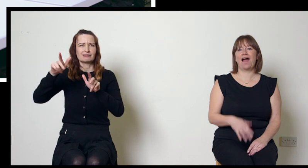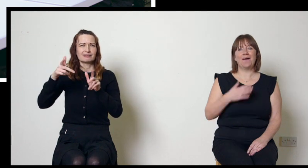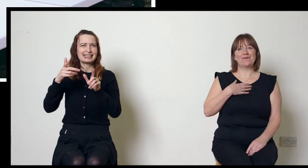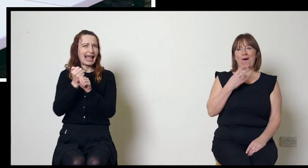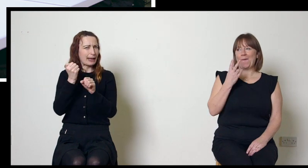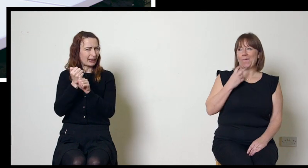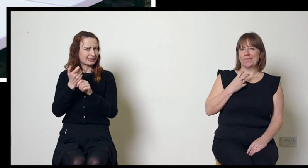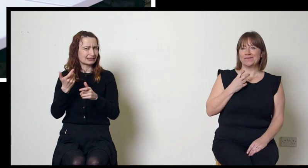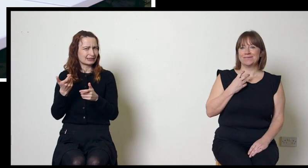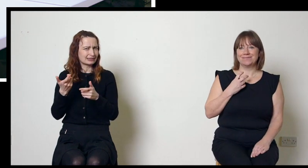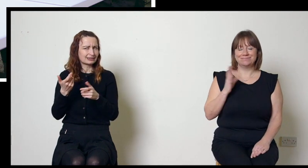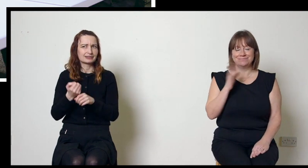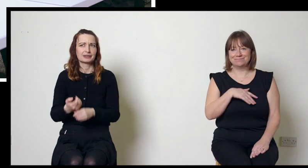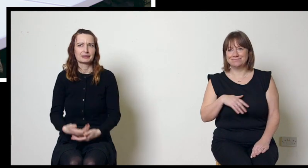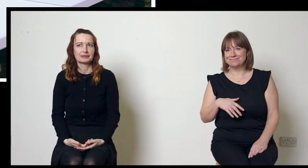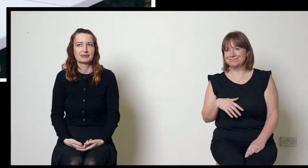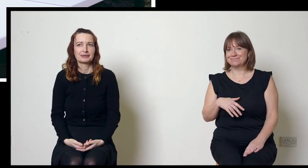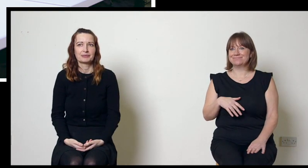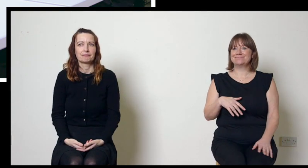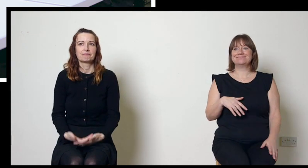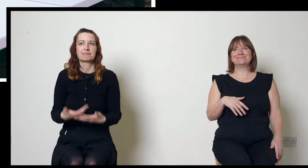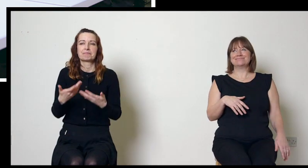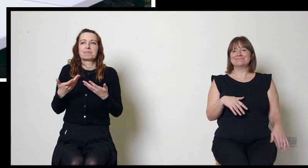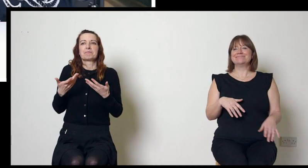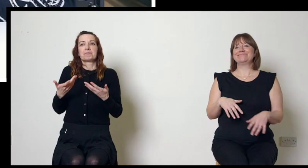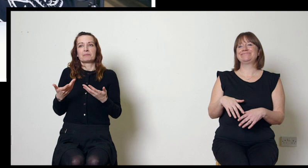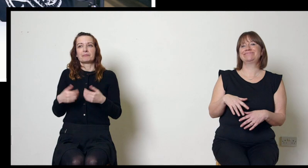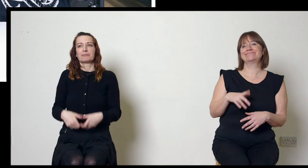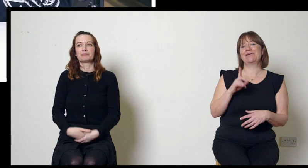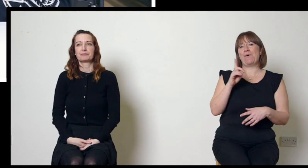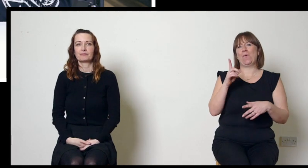Thank you very much! Thank goodness for Charley. But no, it's also scratch building is also just